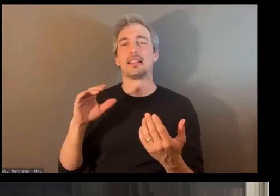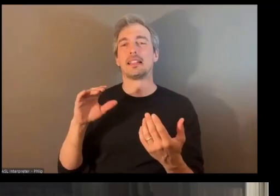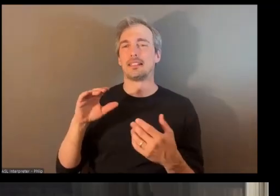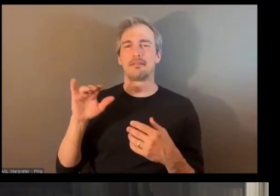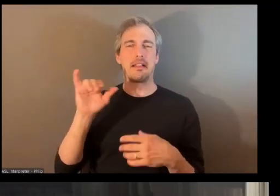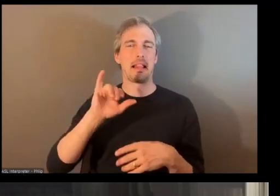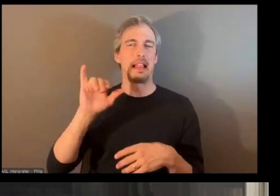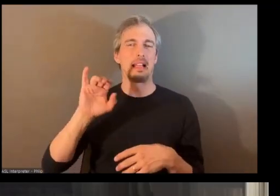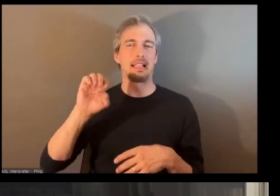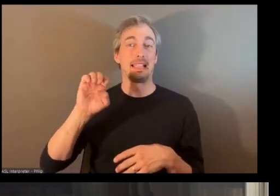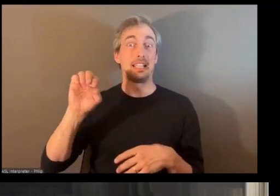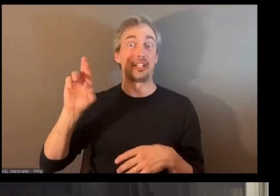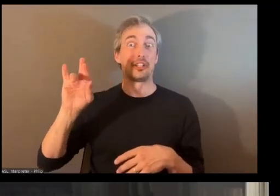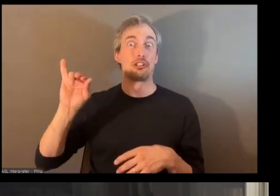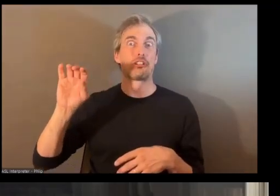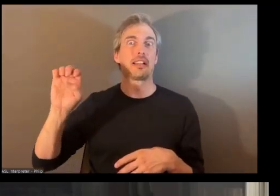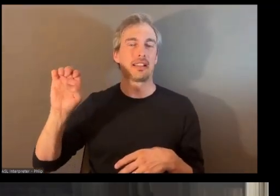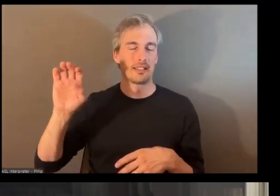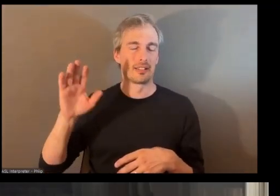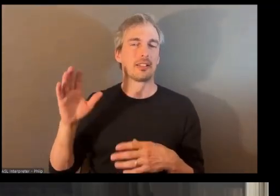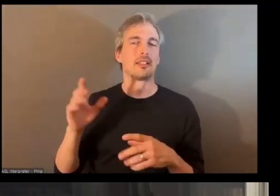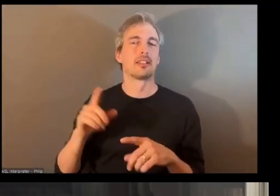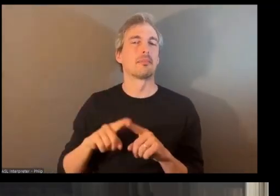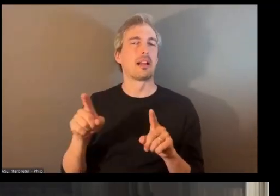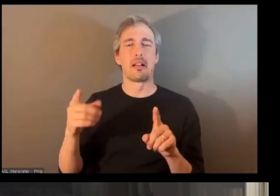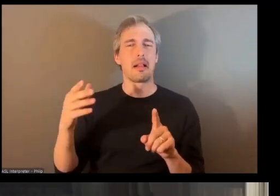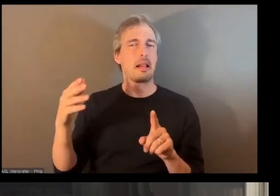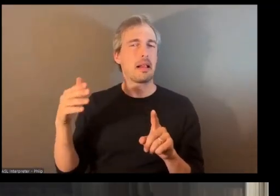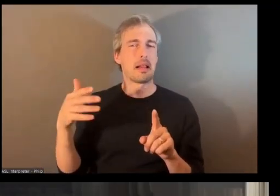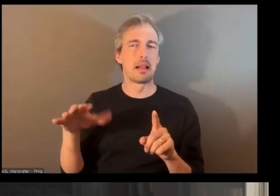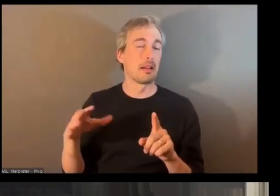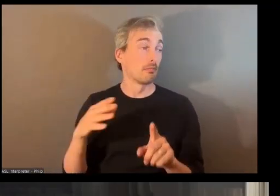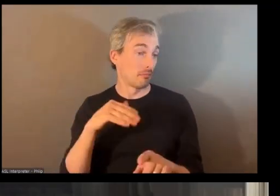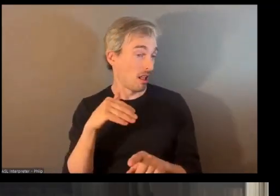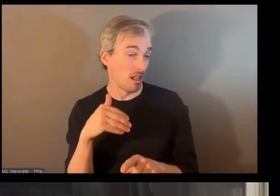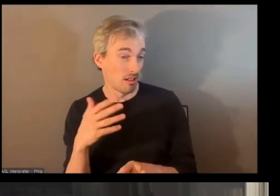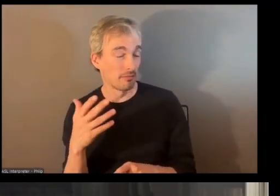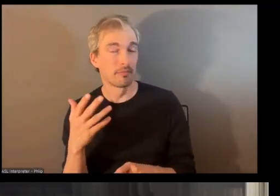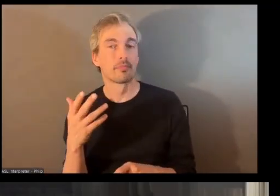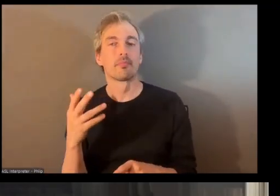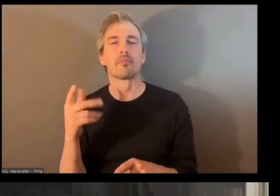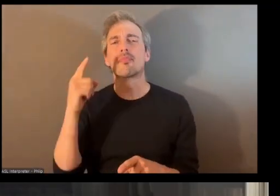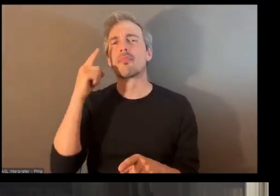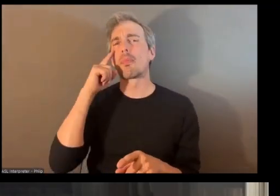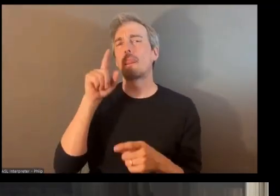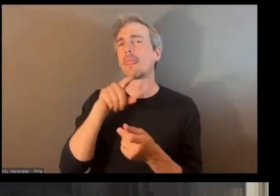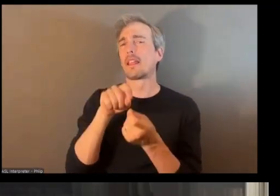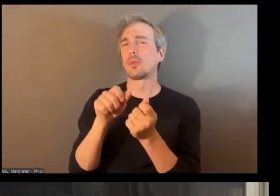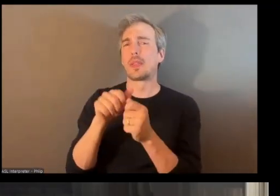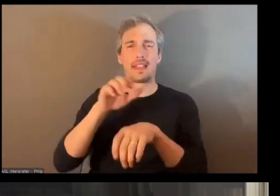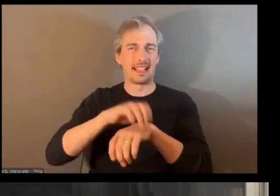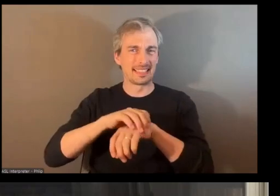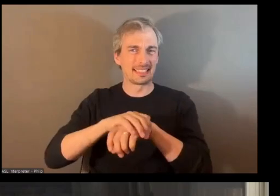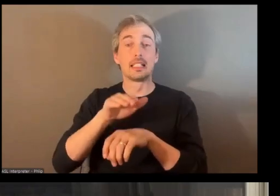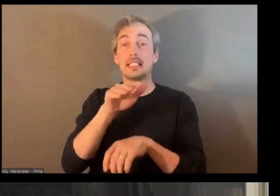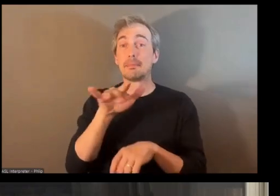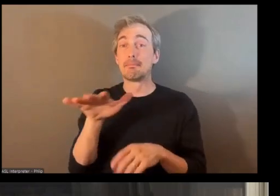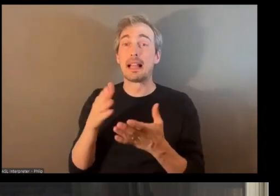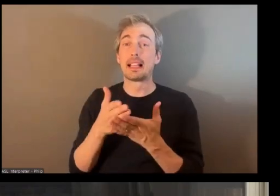So not yet? I think like... Especially with English, spelling things out... Like... Letter by letter... Is not super helpful.